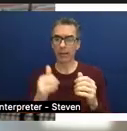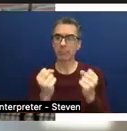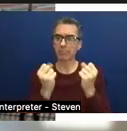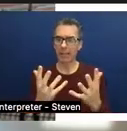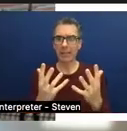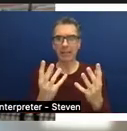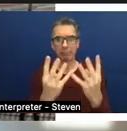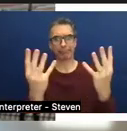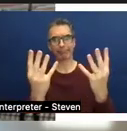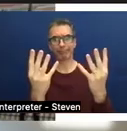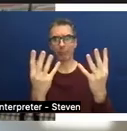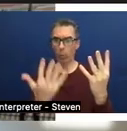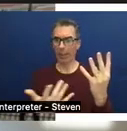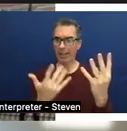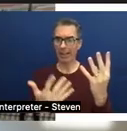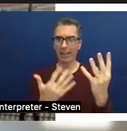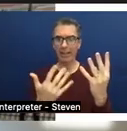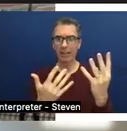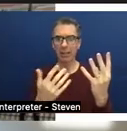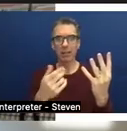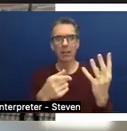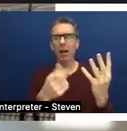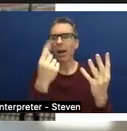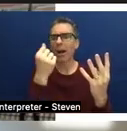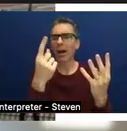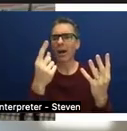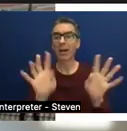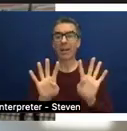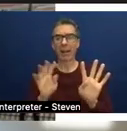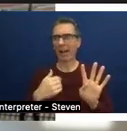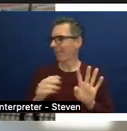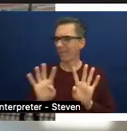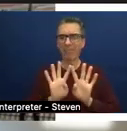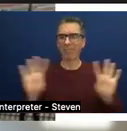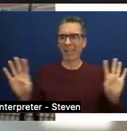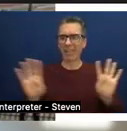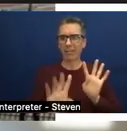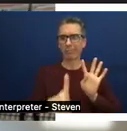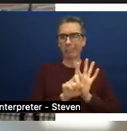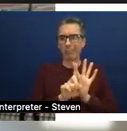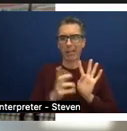for the bus other than a fence to lean against. And on the northbound side, there is a shelter but it's relatively small